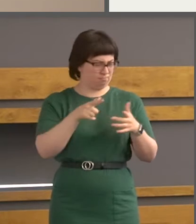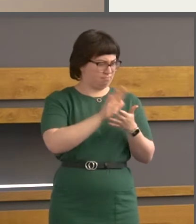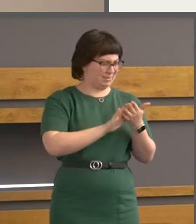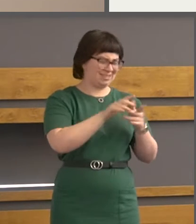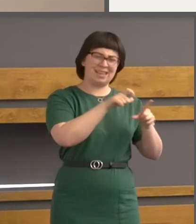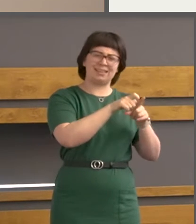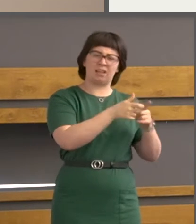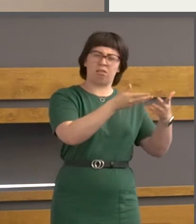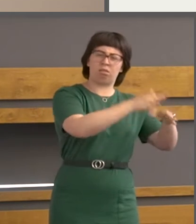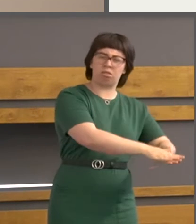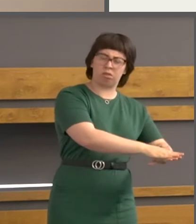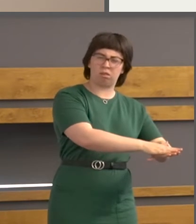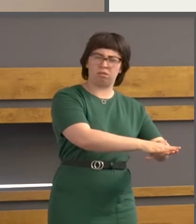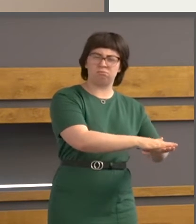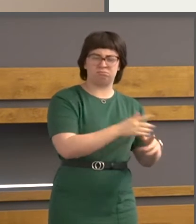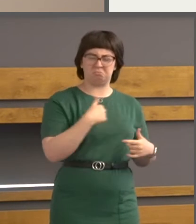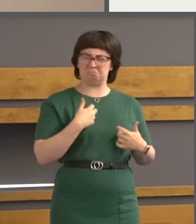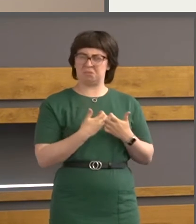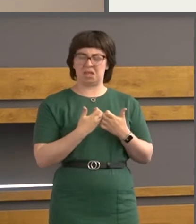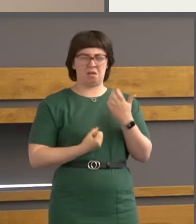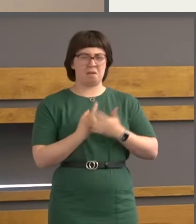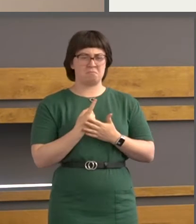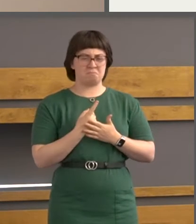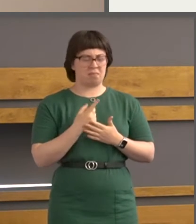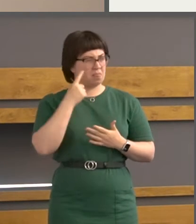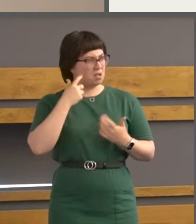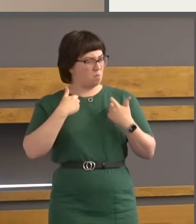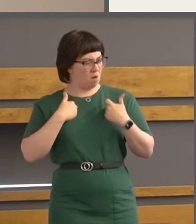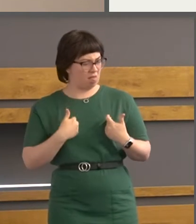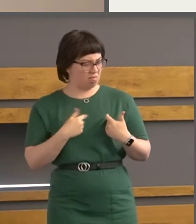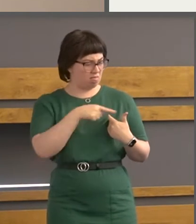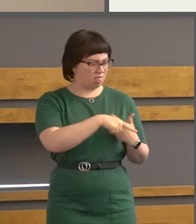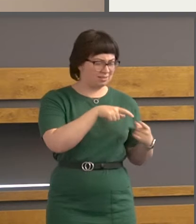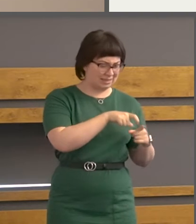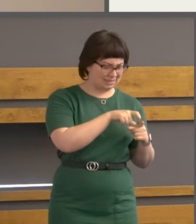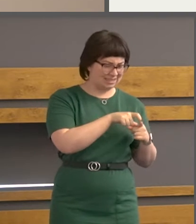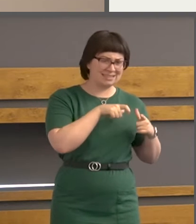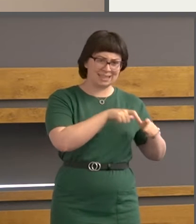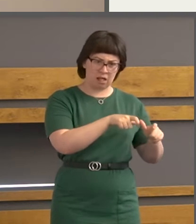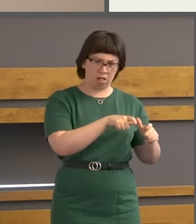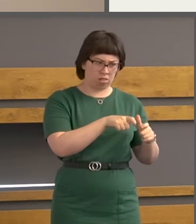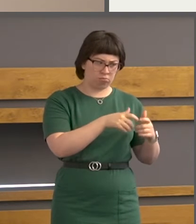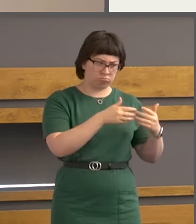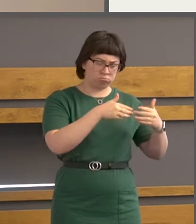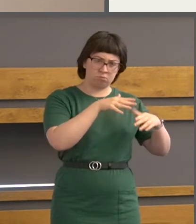as you know. I was interested in how great wealth decayed in Dundee, even while under British colonialism,